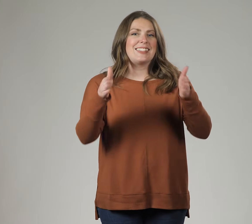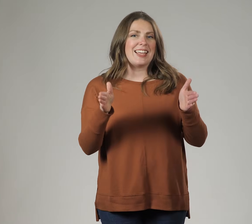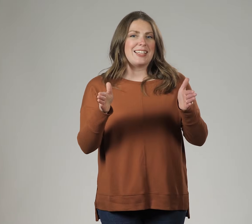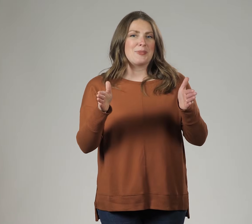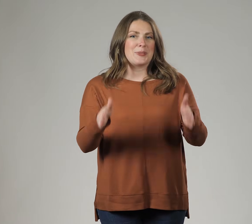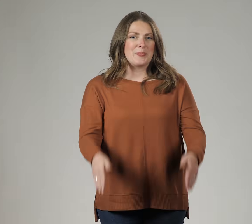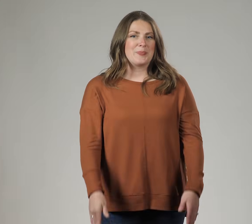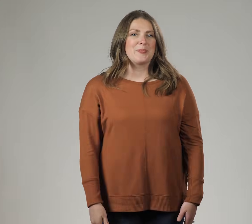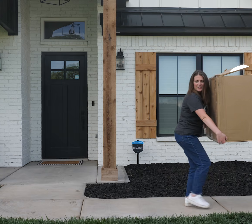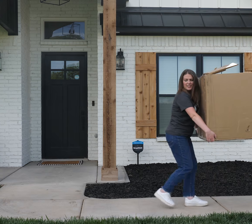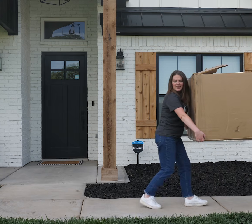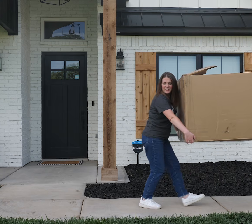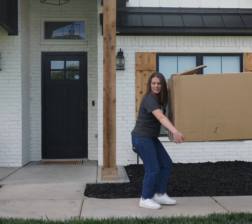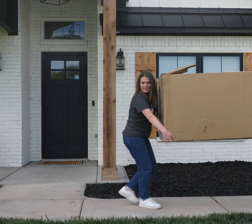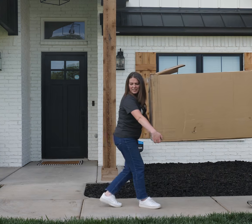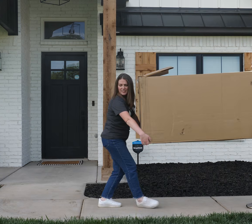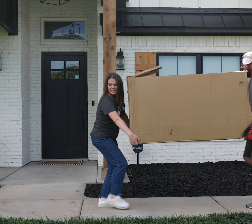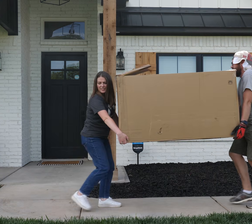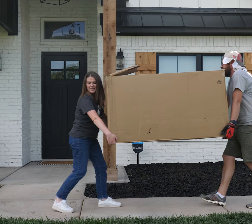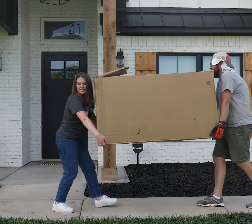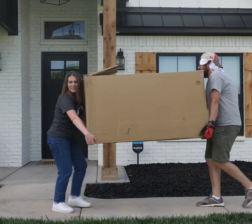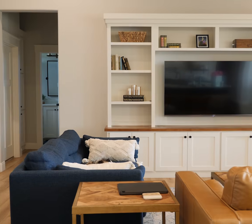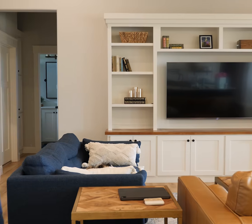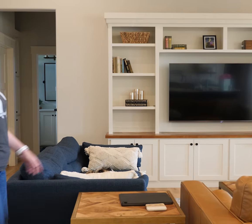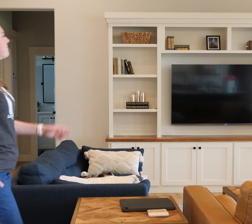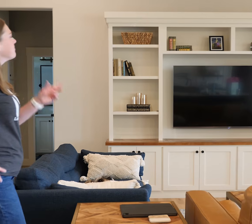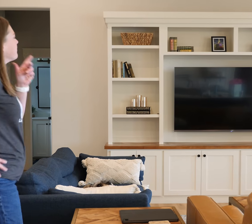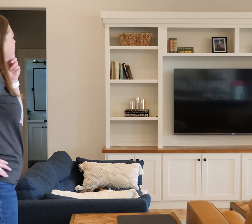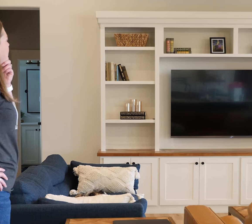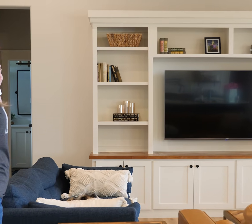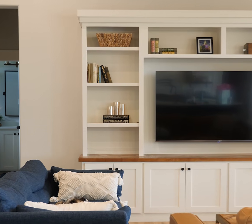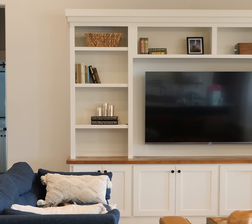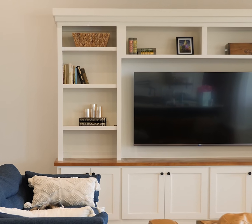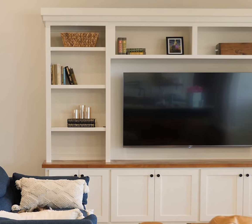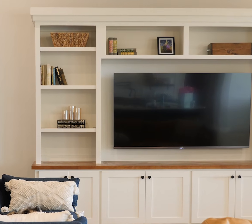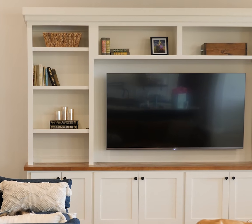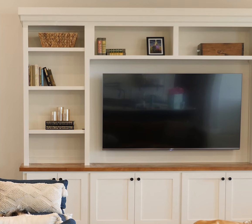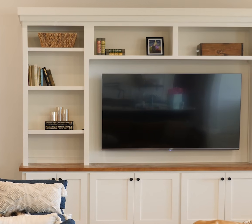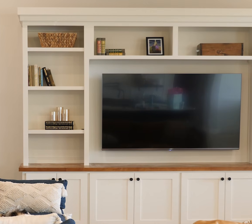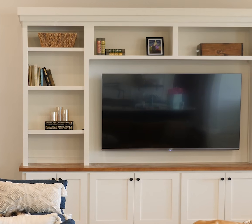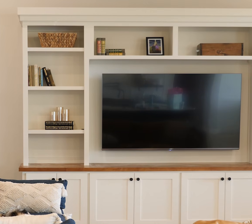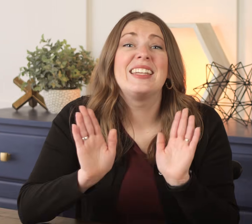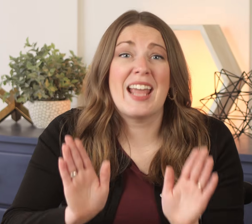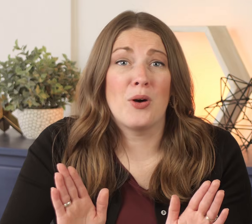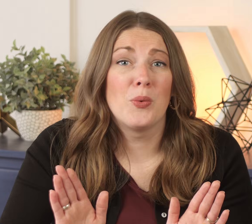'dining room'. Since moving into our house, I have desperately wanted to fill it with plants. Now